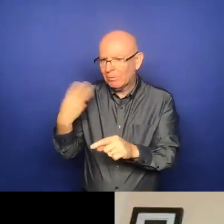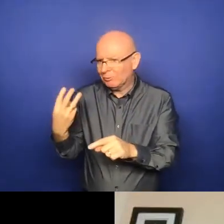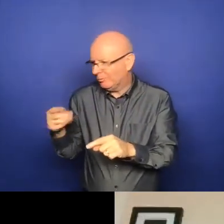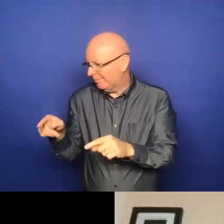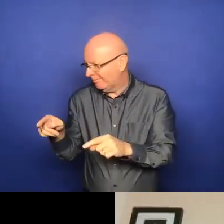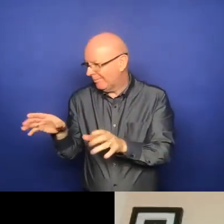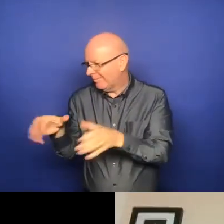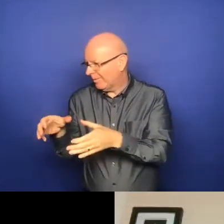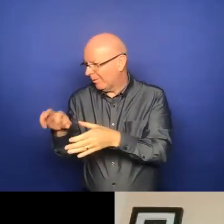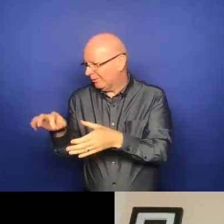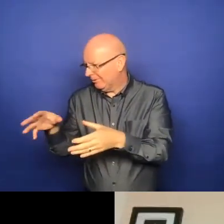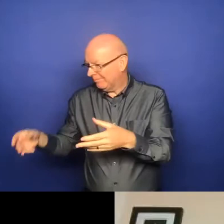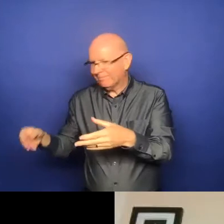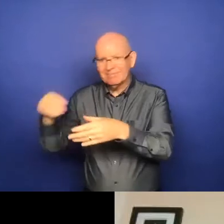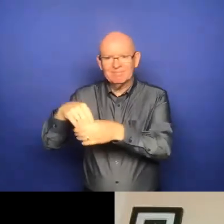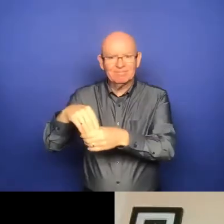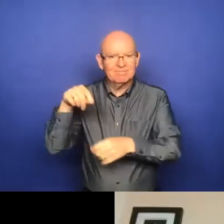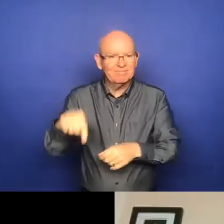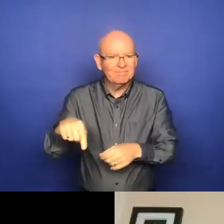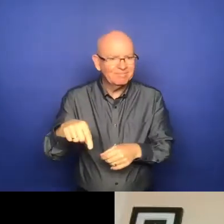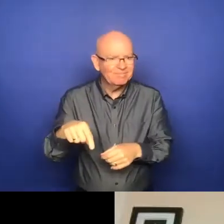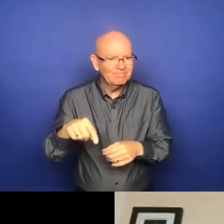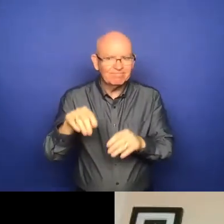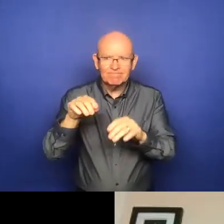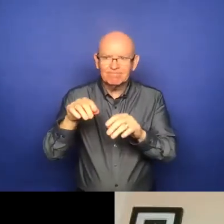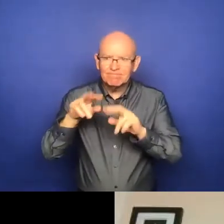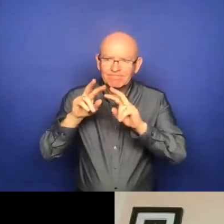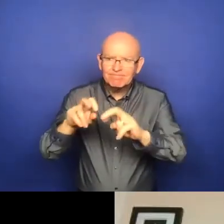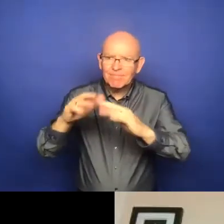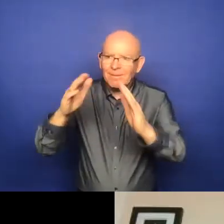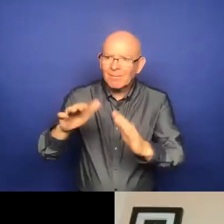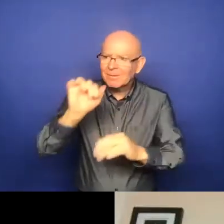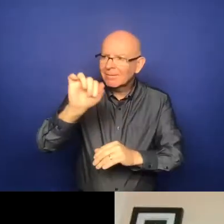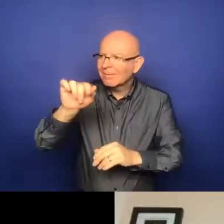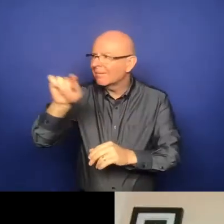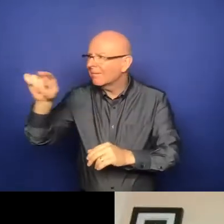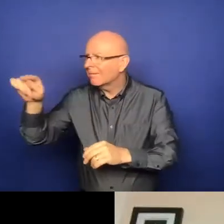data collection can be